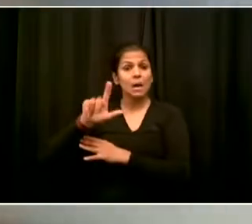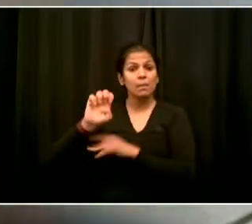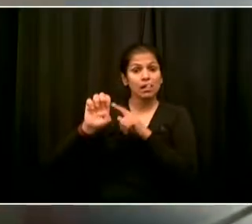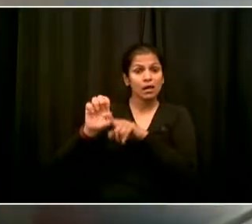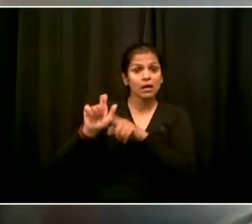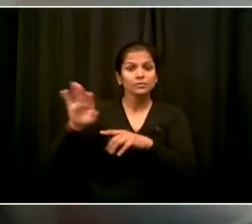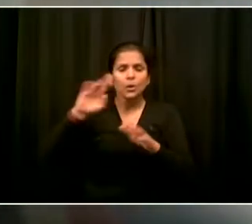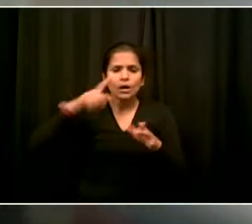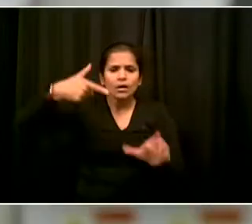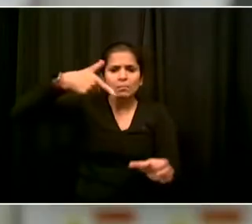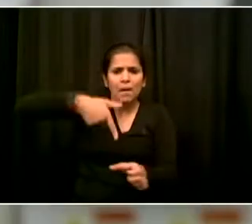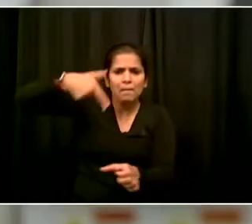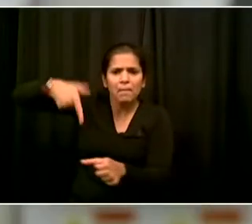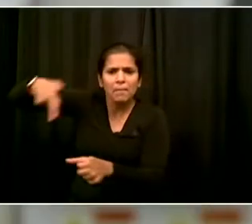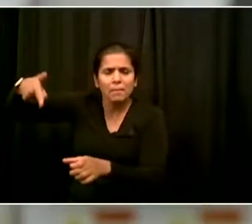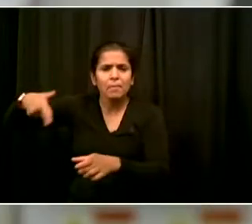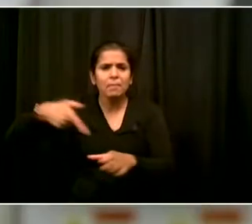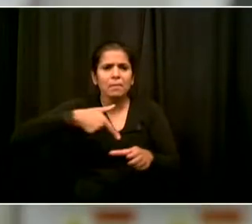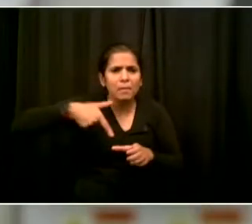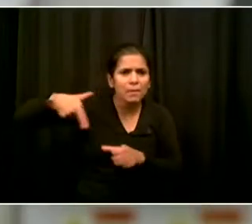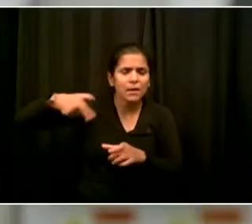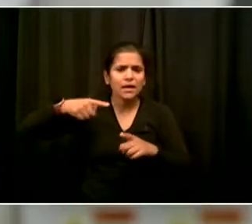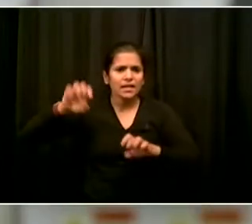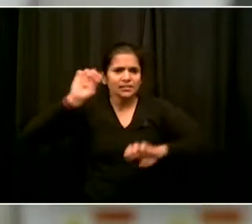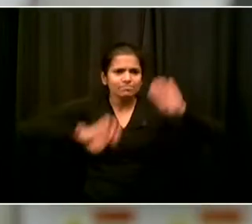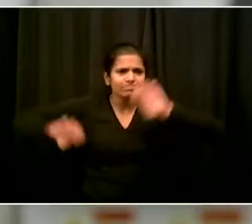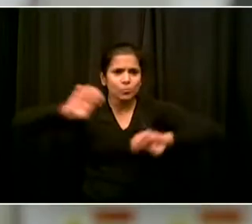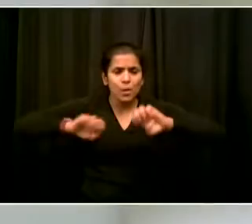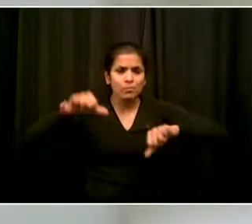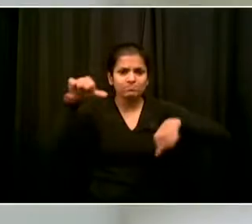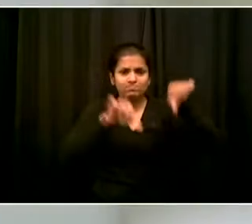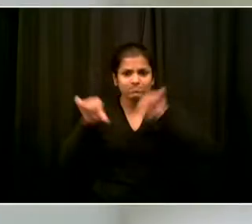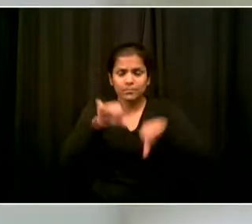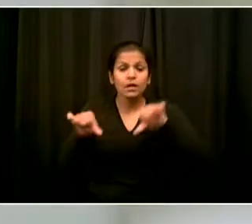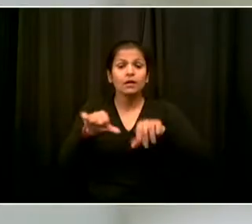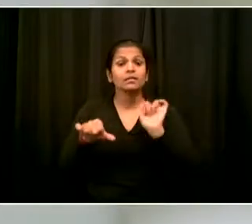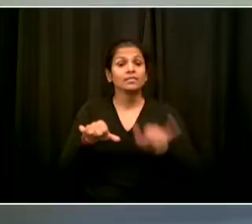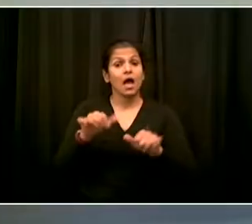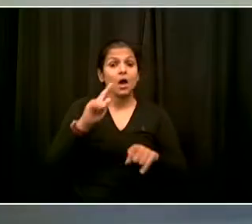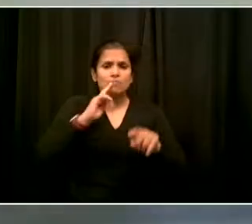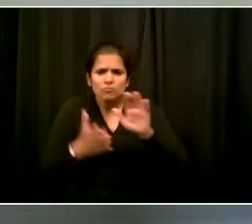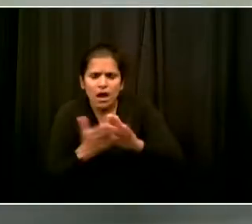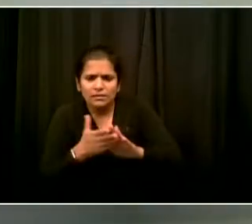DEACTIVATED, PUT INTO THE OVEN FOR AN HOUR TO DEACTIVATE THEHE